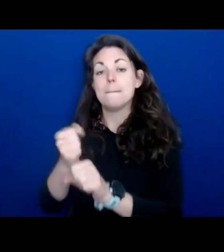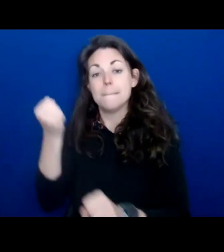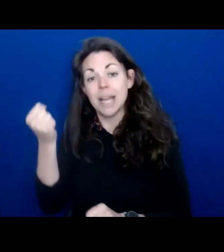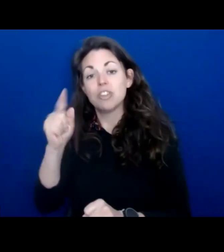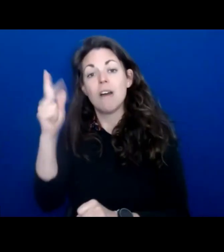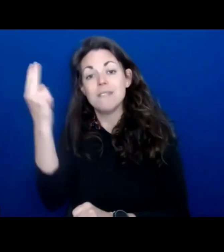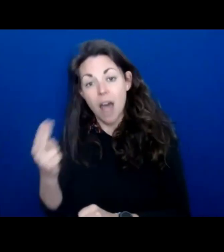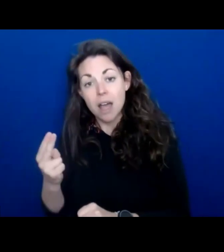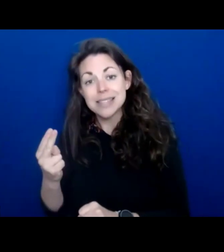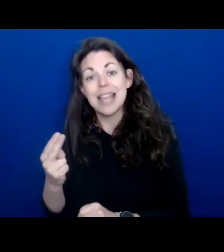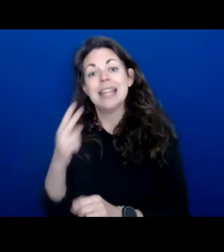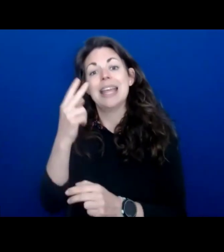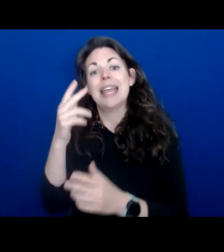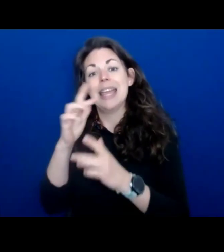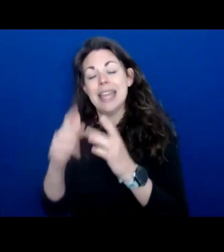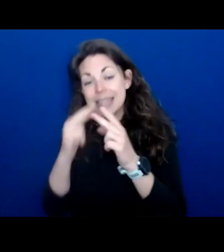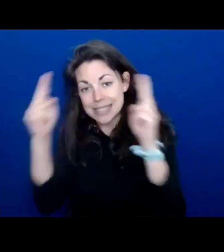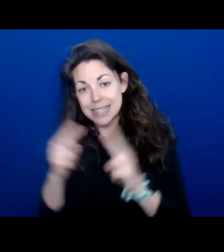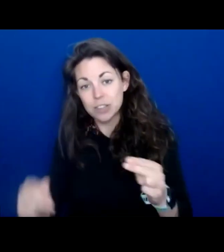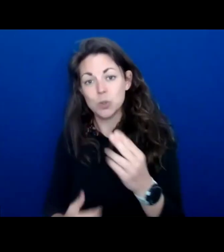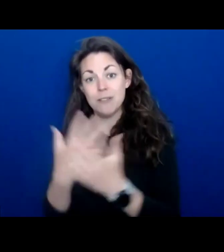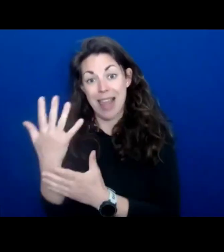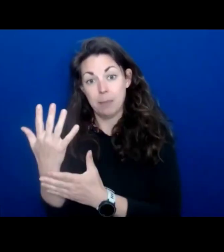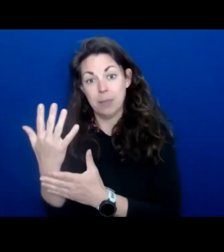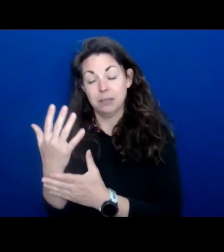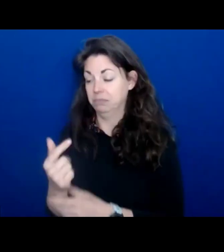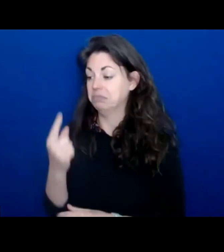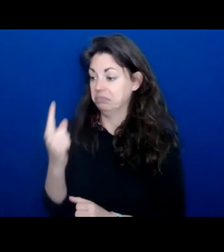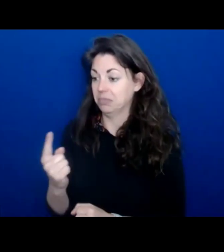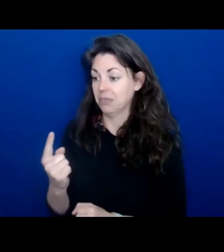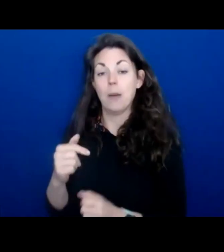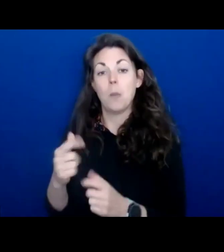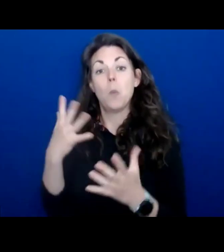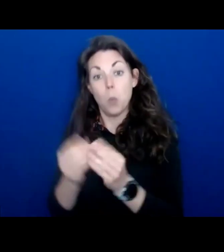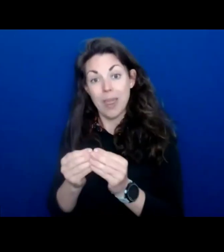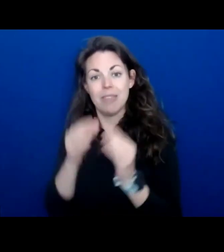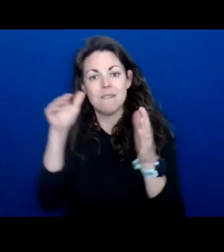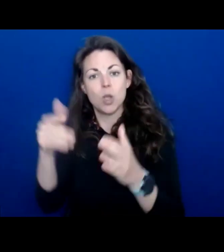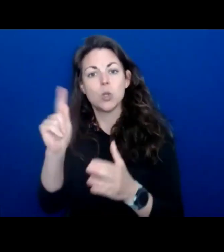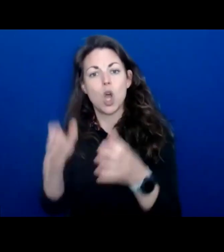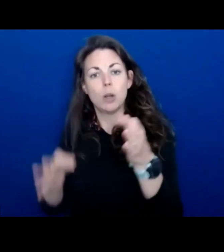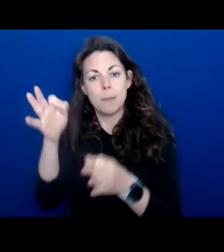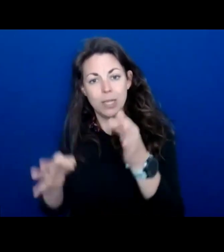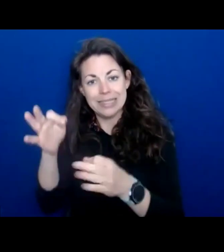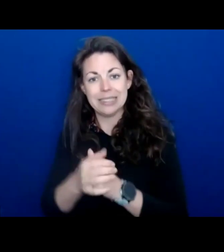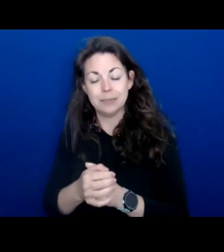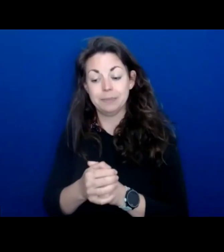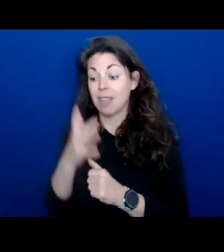and a major in politics, I did a four-year degree. I actually ended up extending it to a fifth year, one,